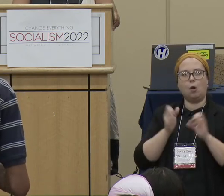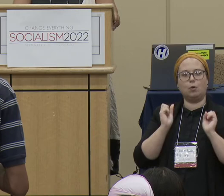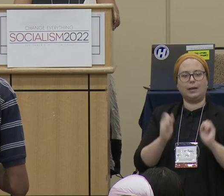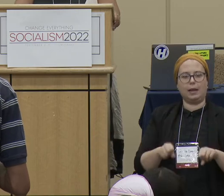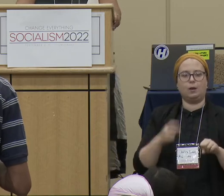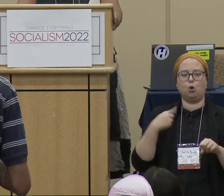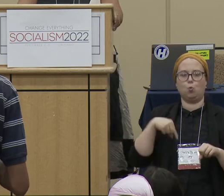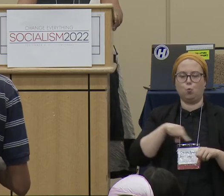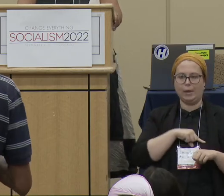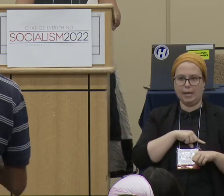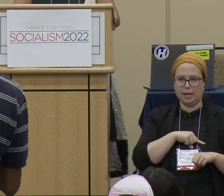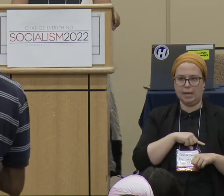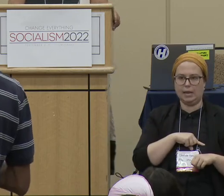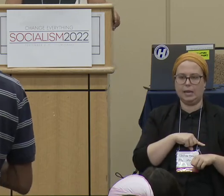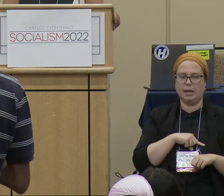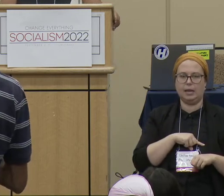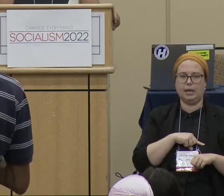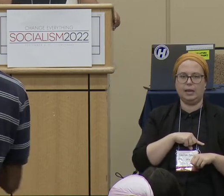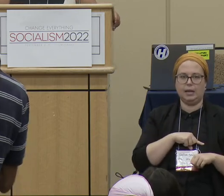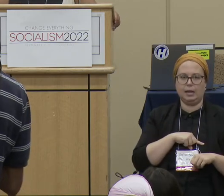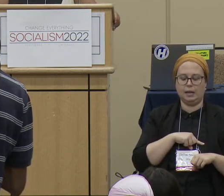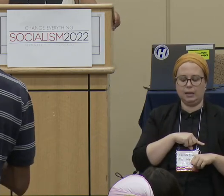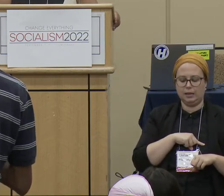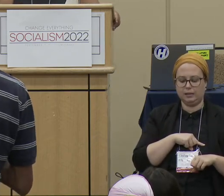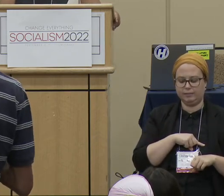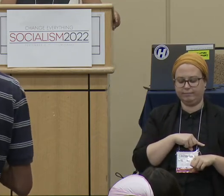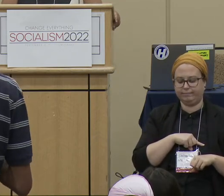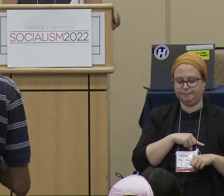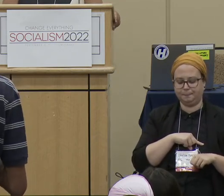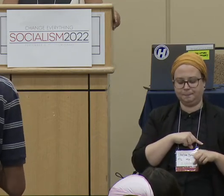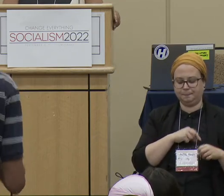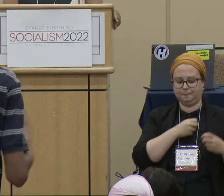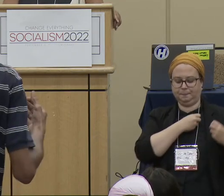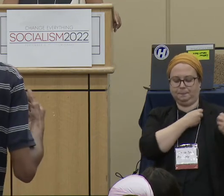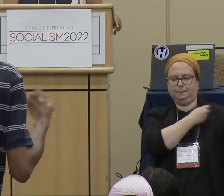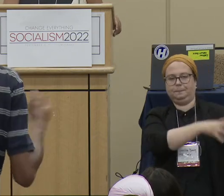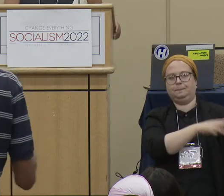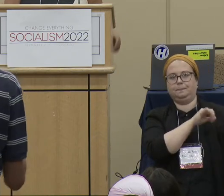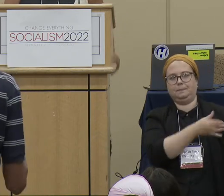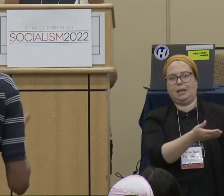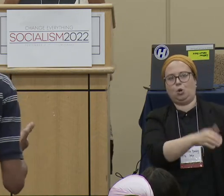But I feel like one question is how can